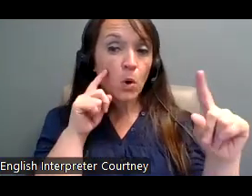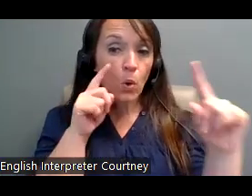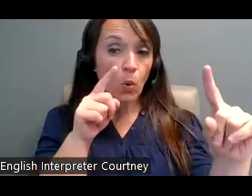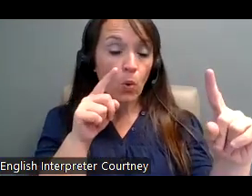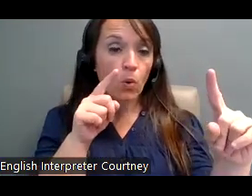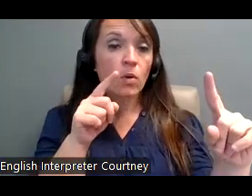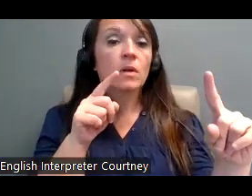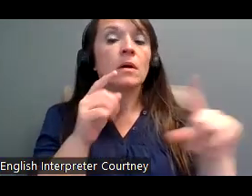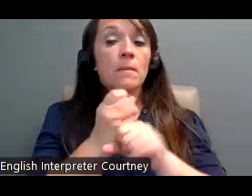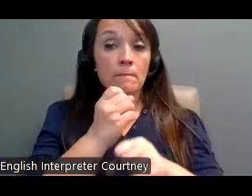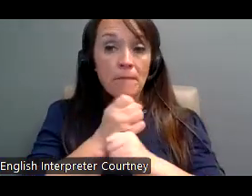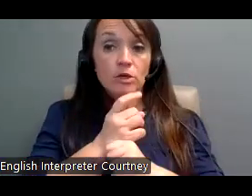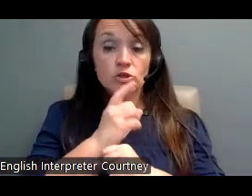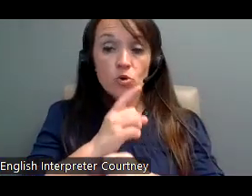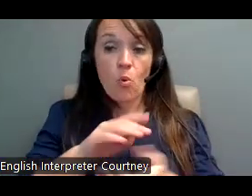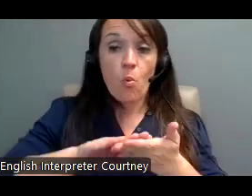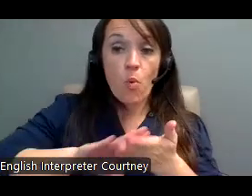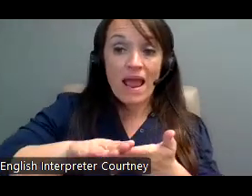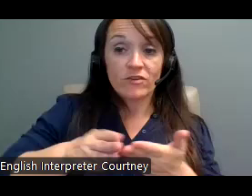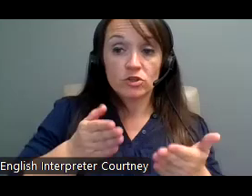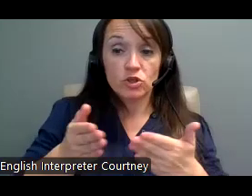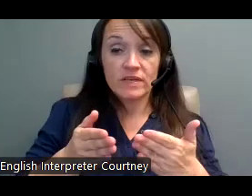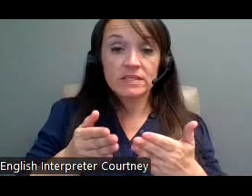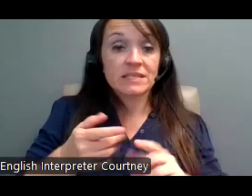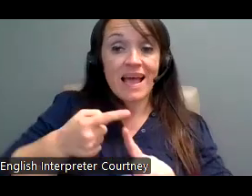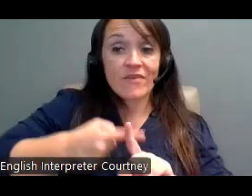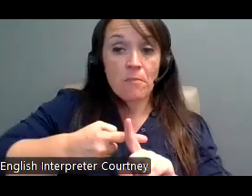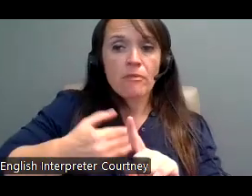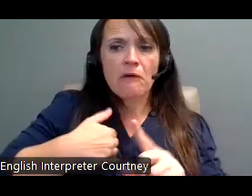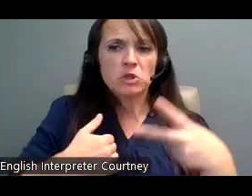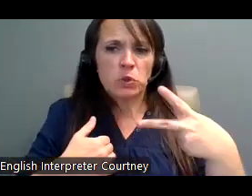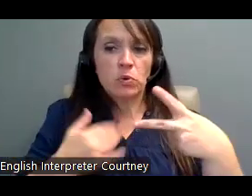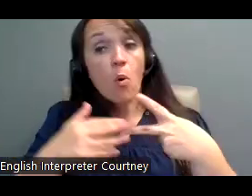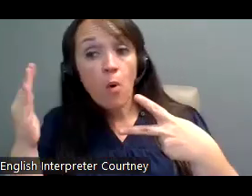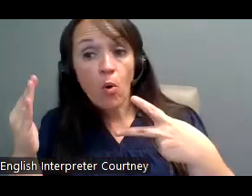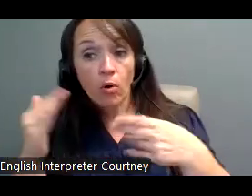per month. And that they are receiving waiver case management and one additional